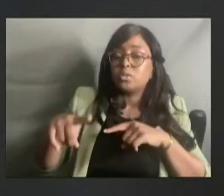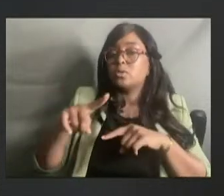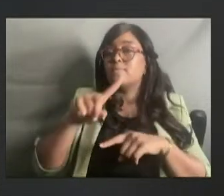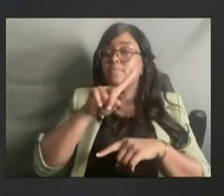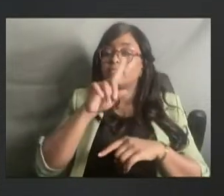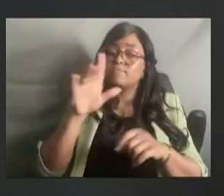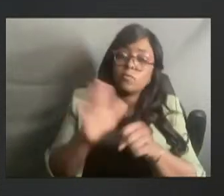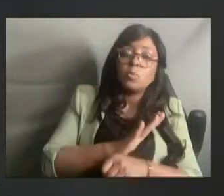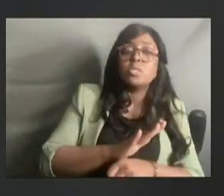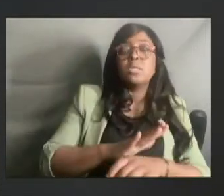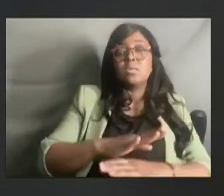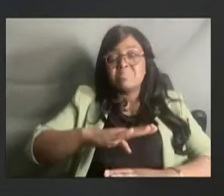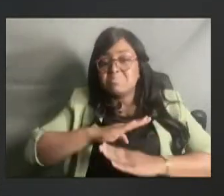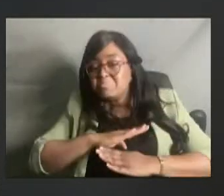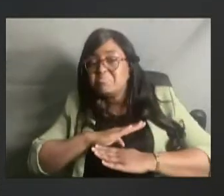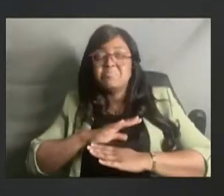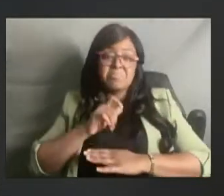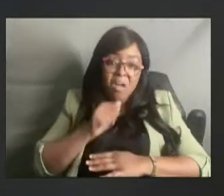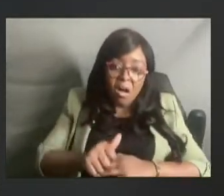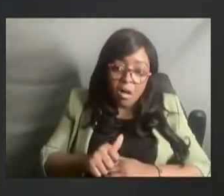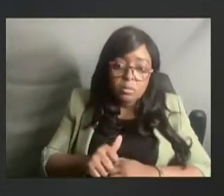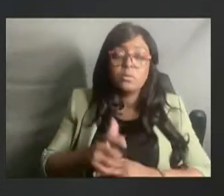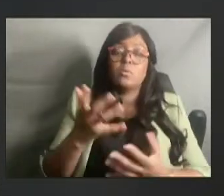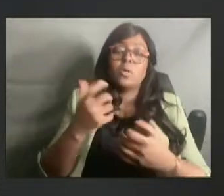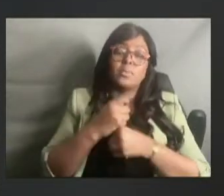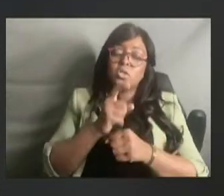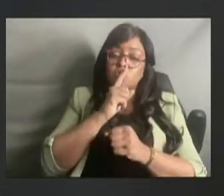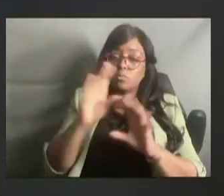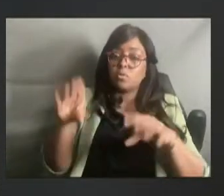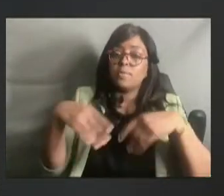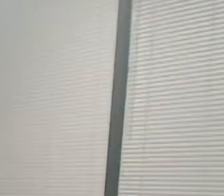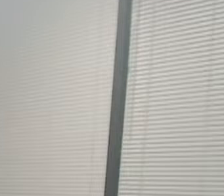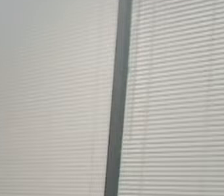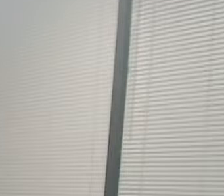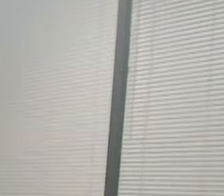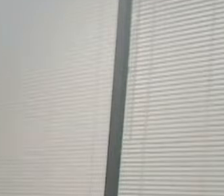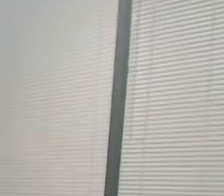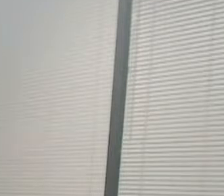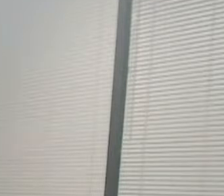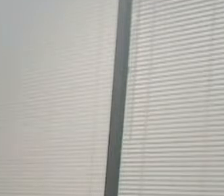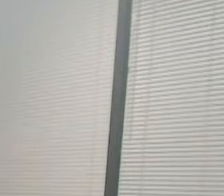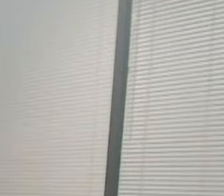to your question or we don't answer your question fully or